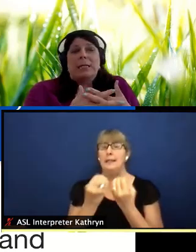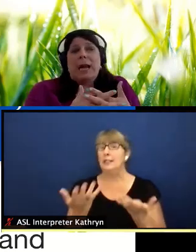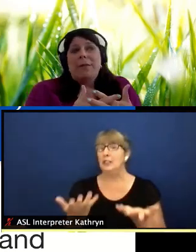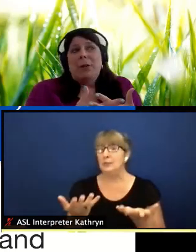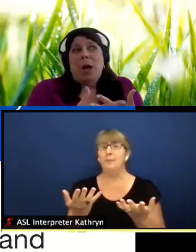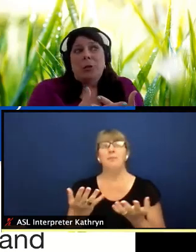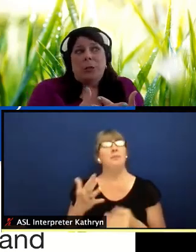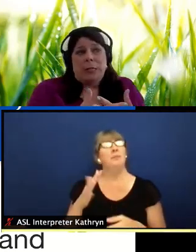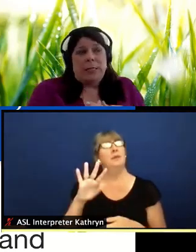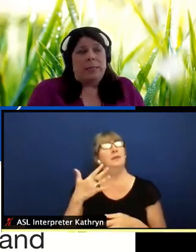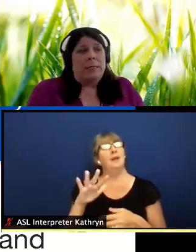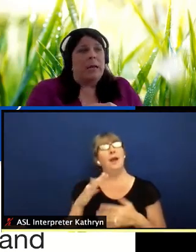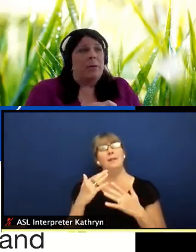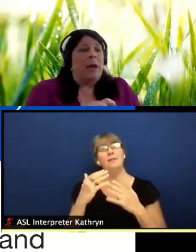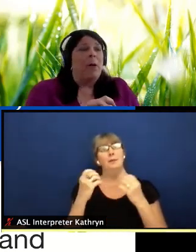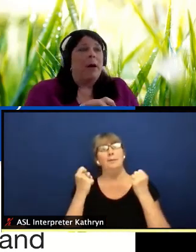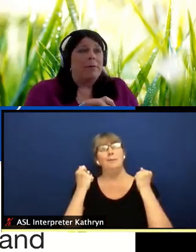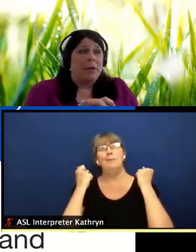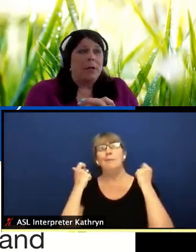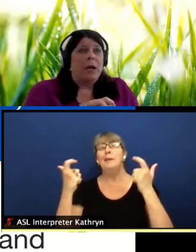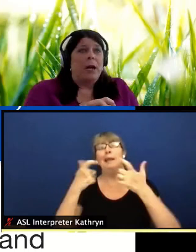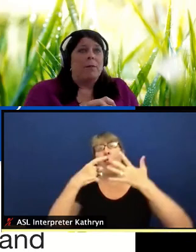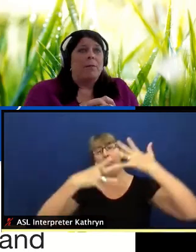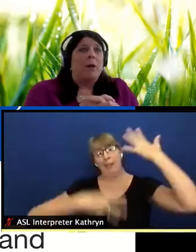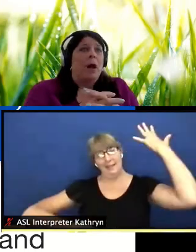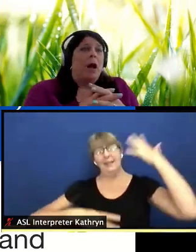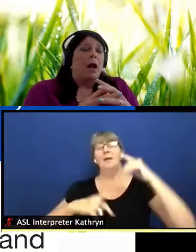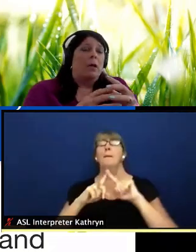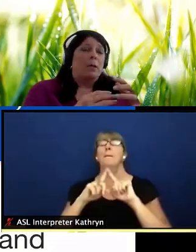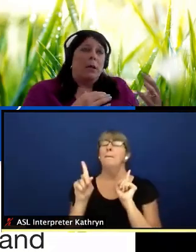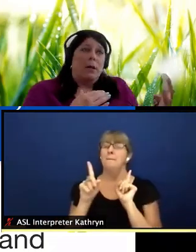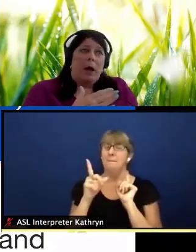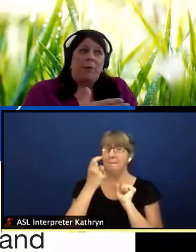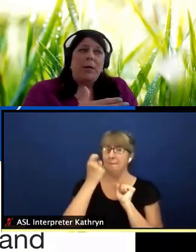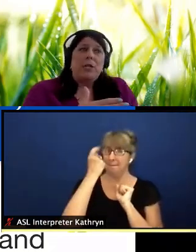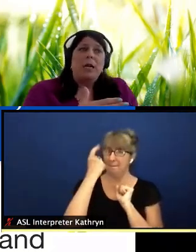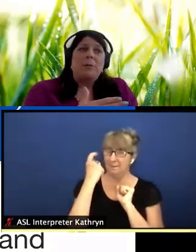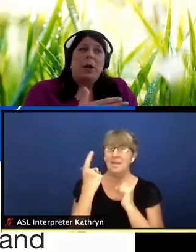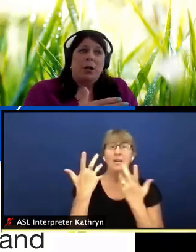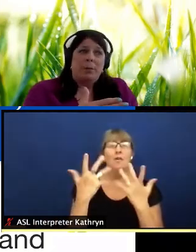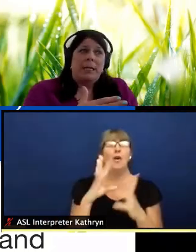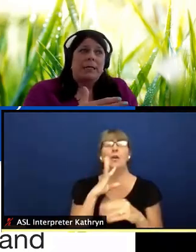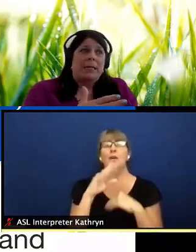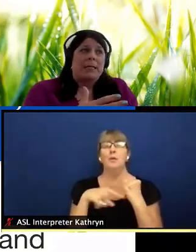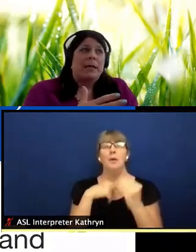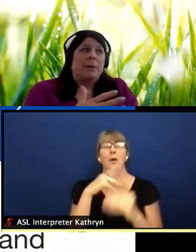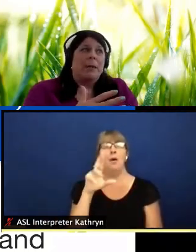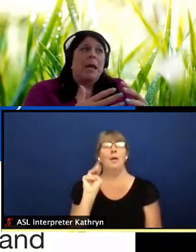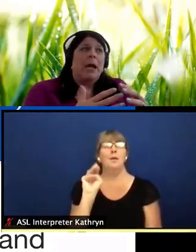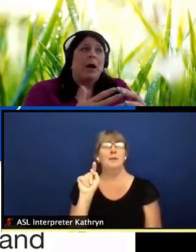It's kind of a laundry list. However, I've already talked about RMTC-D/HH but they are